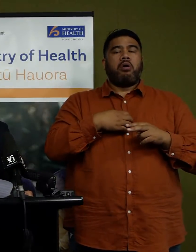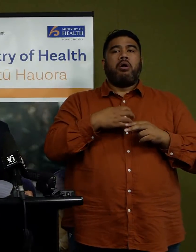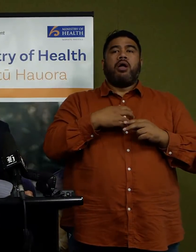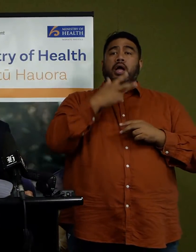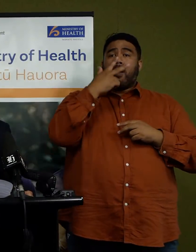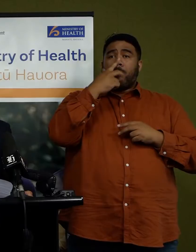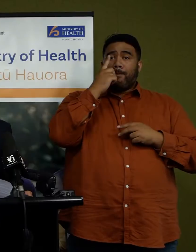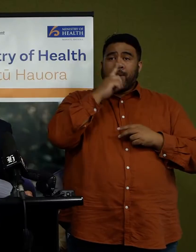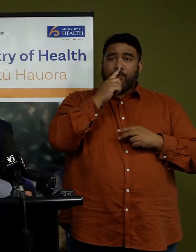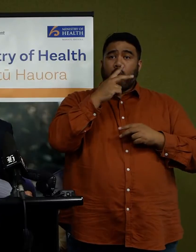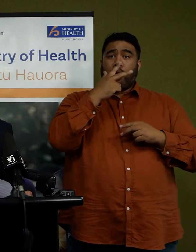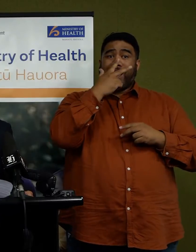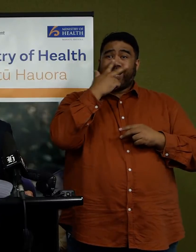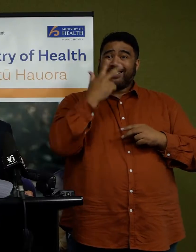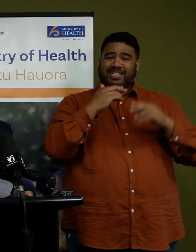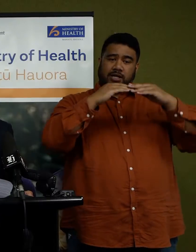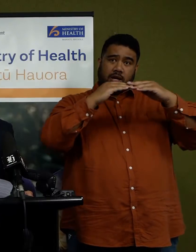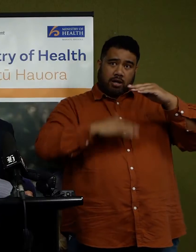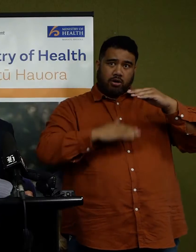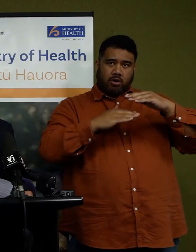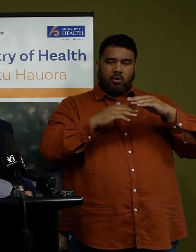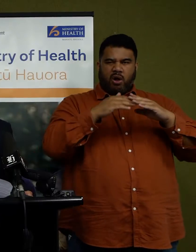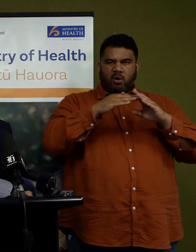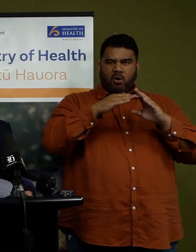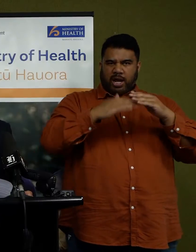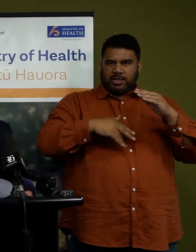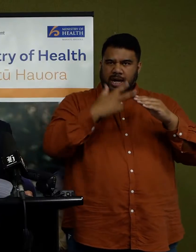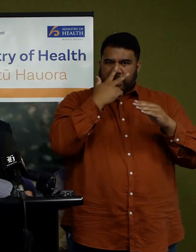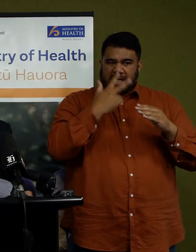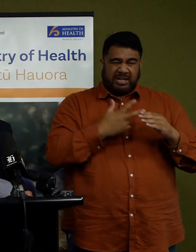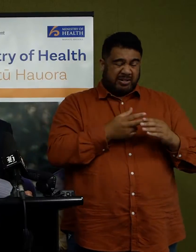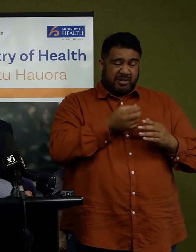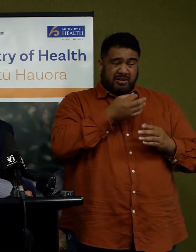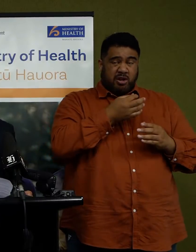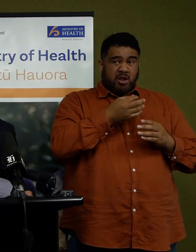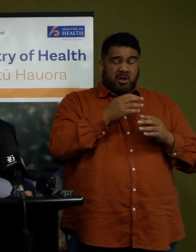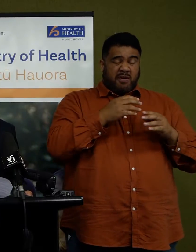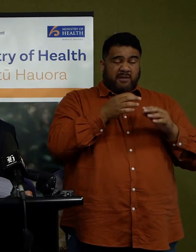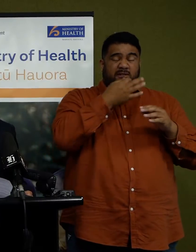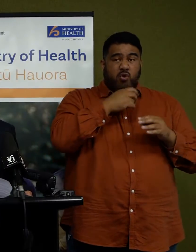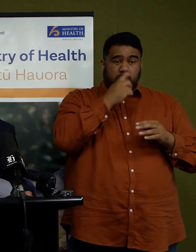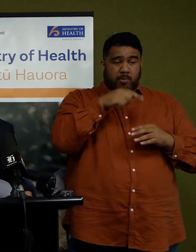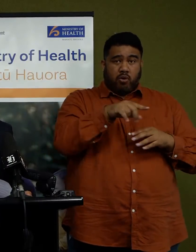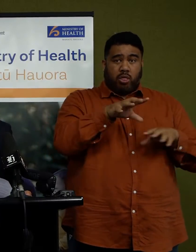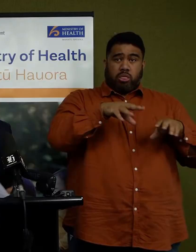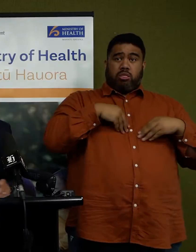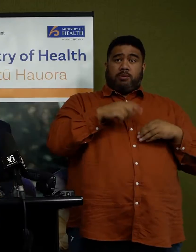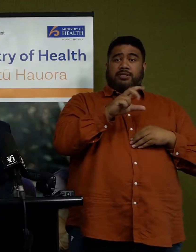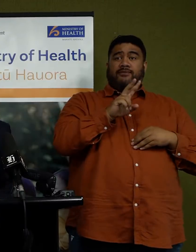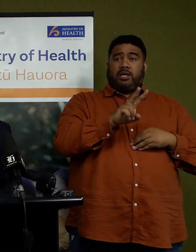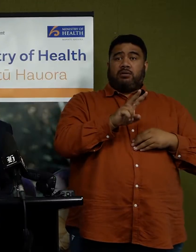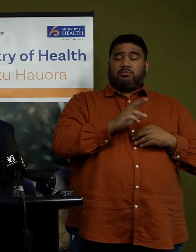suggest there is a relatively low attack rate in this age group-- 2.4% of all reported cases.